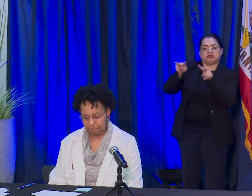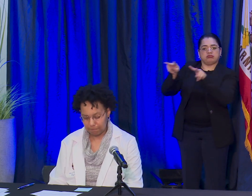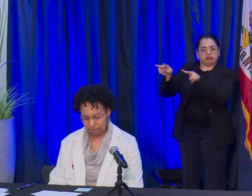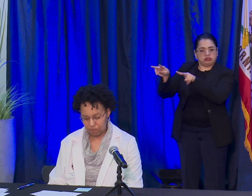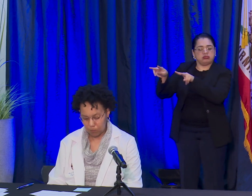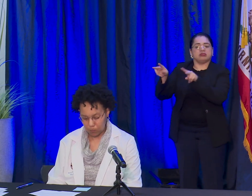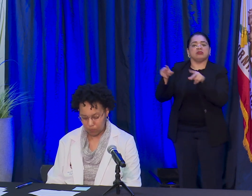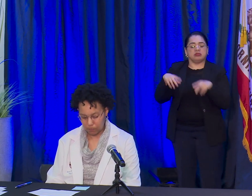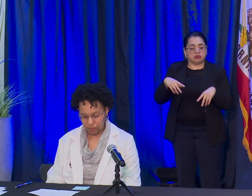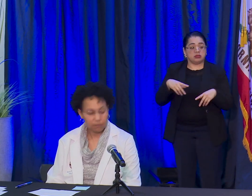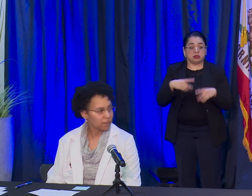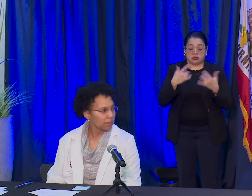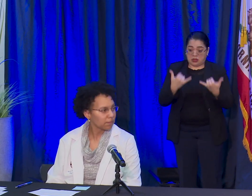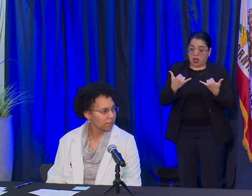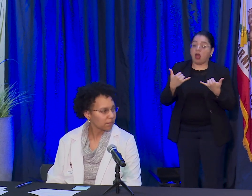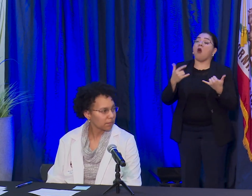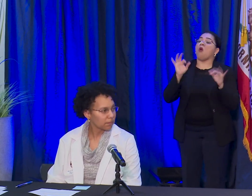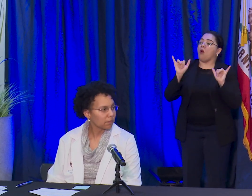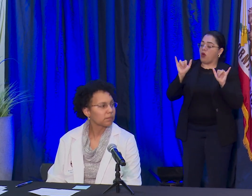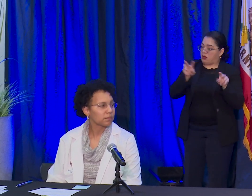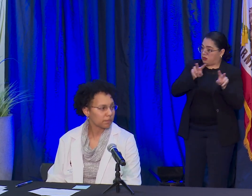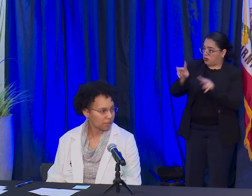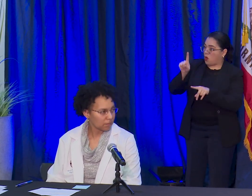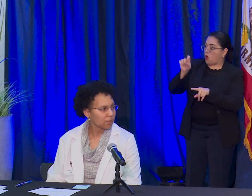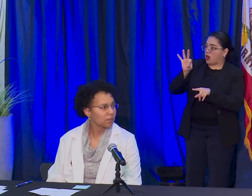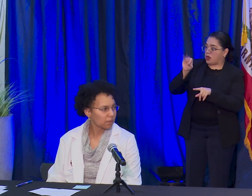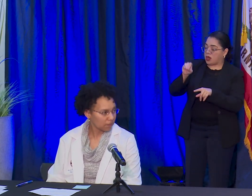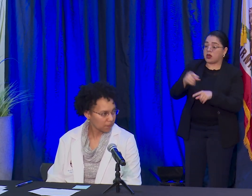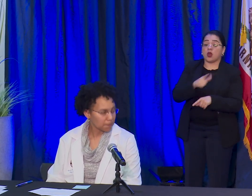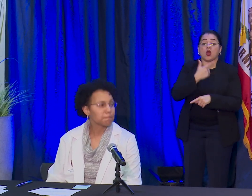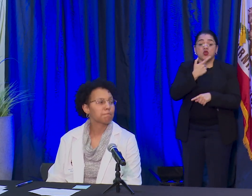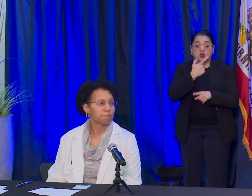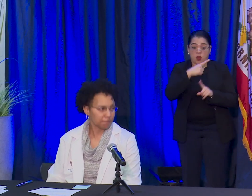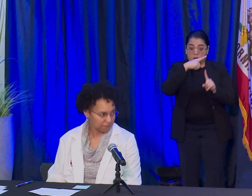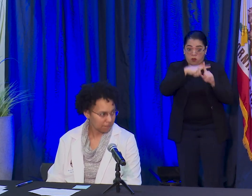monitoring 190 people and I know we have 21 confirmed cases